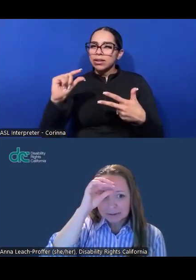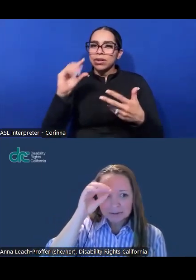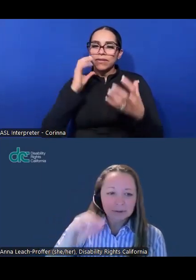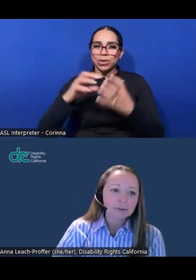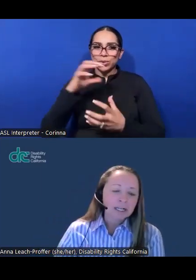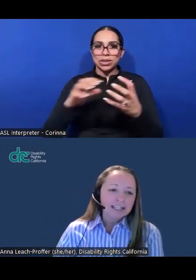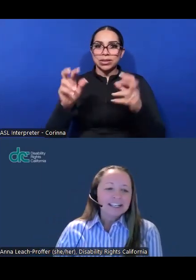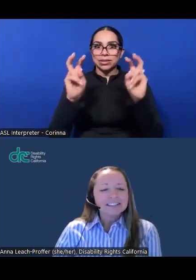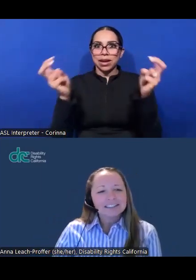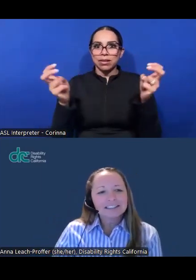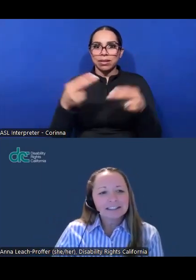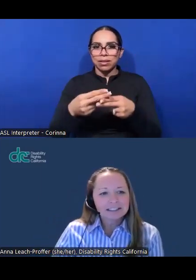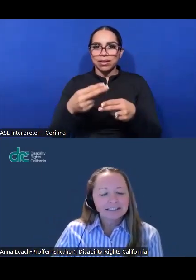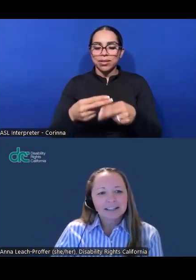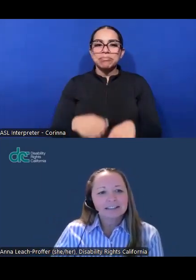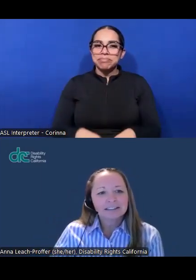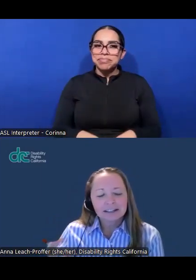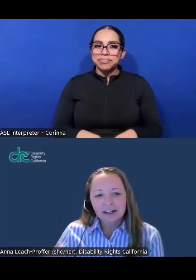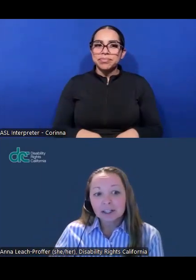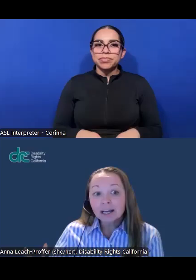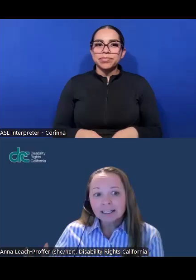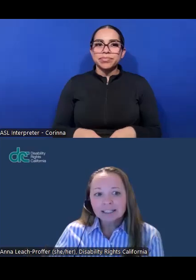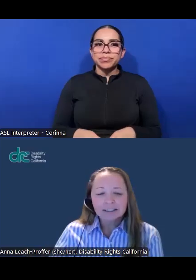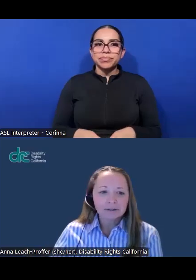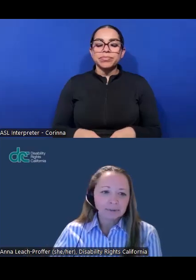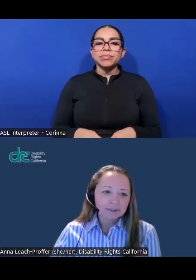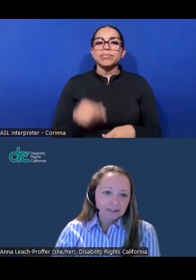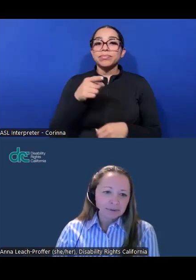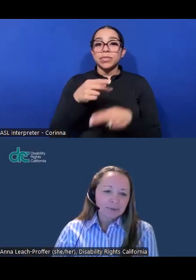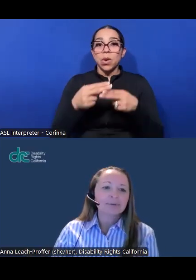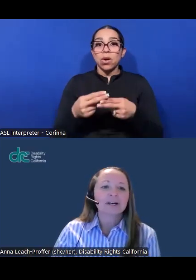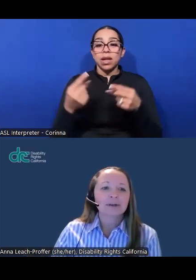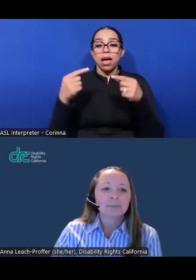So, it's discussed as aligning the residual program